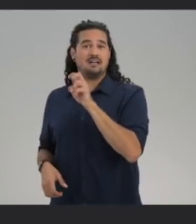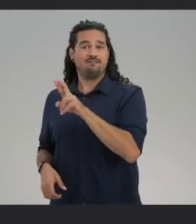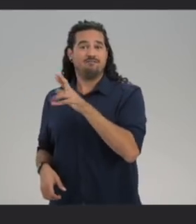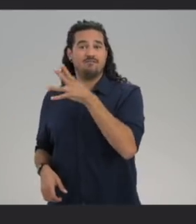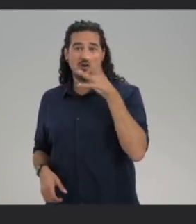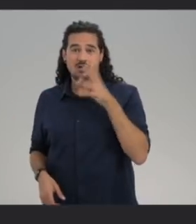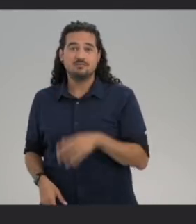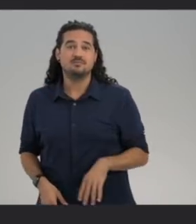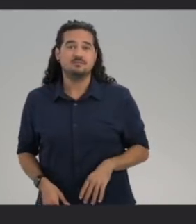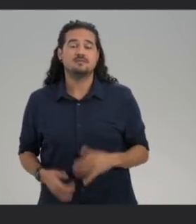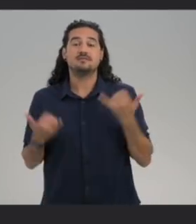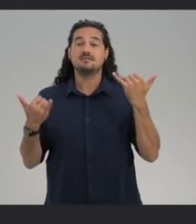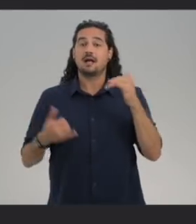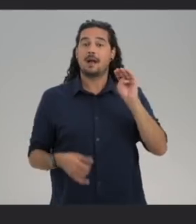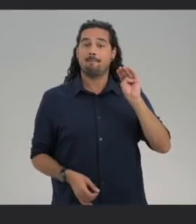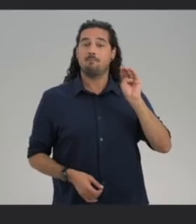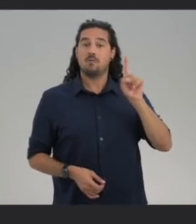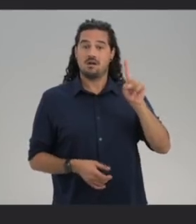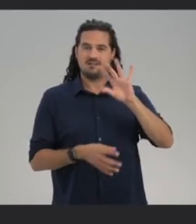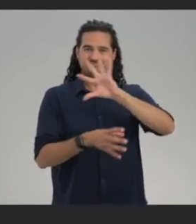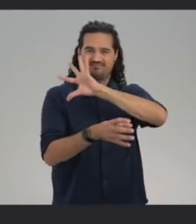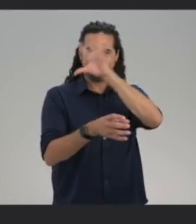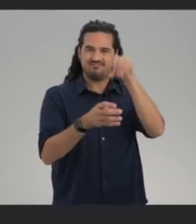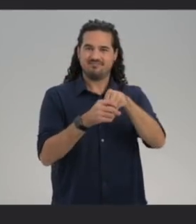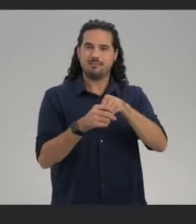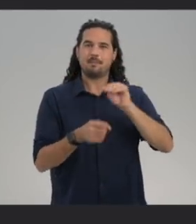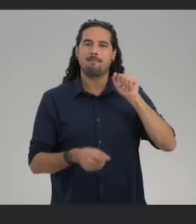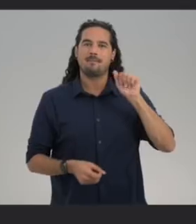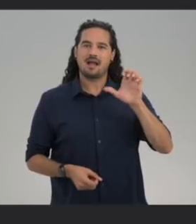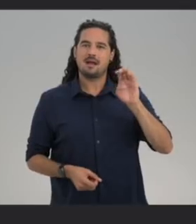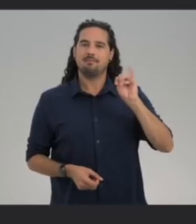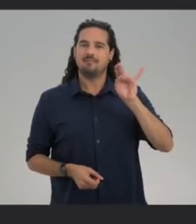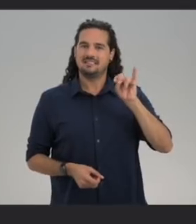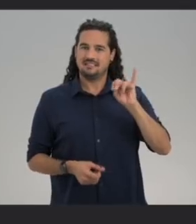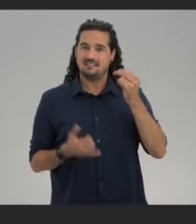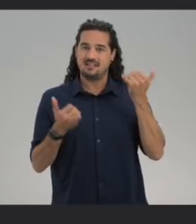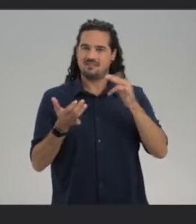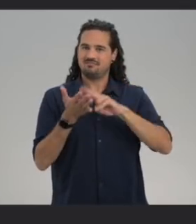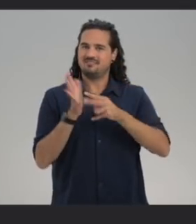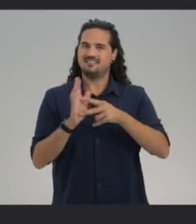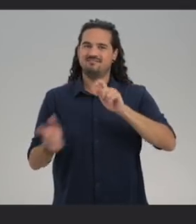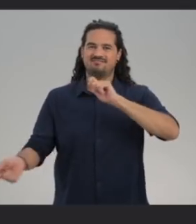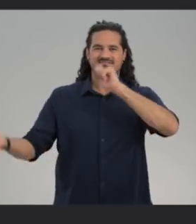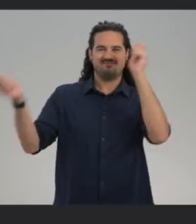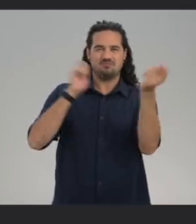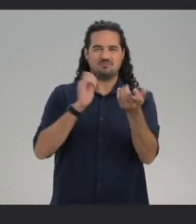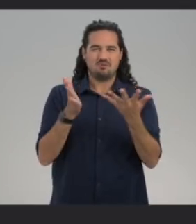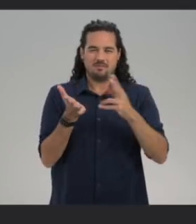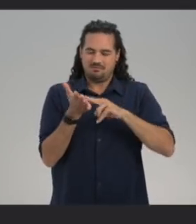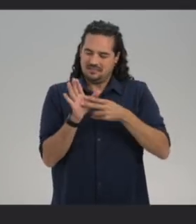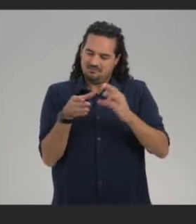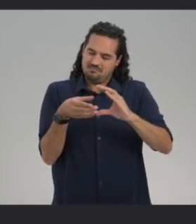Today, M1 comes to Mac mini, bringing a seismic shift in what an ultracompact desktop can do.